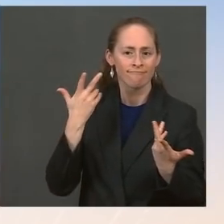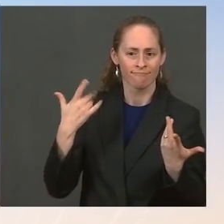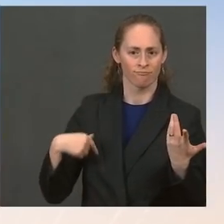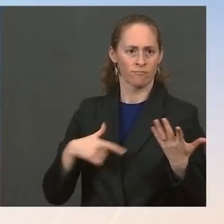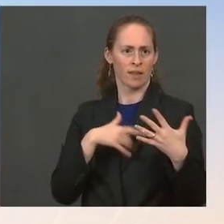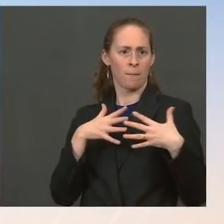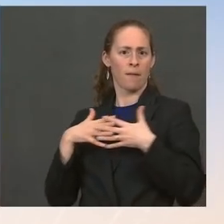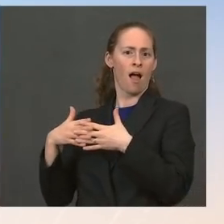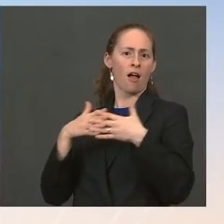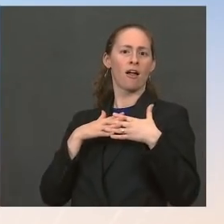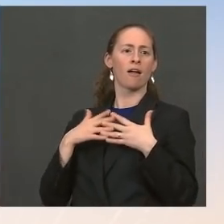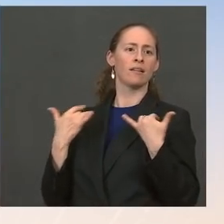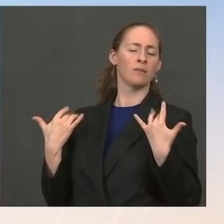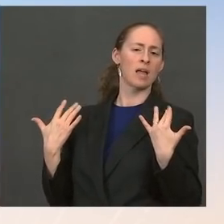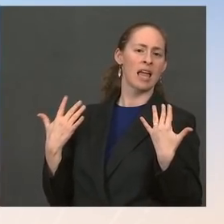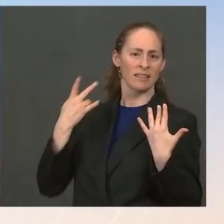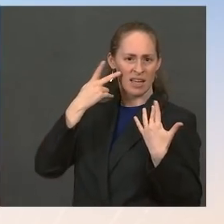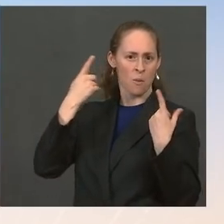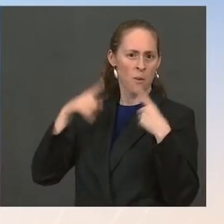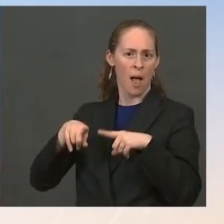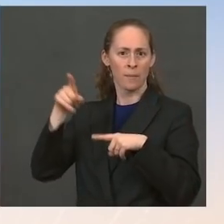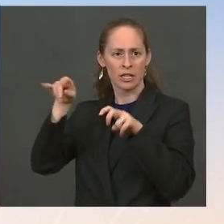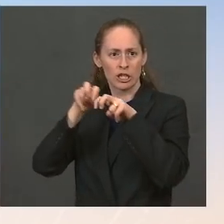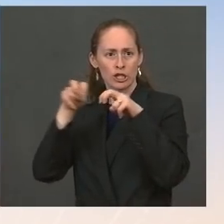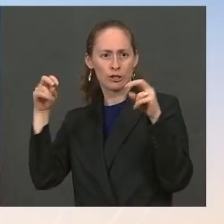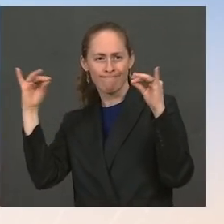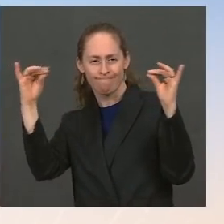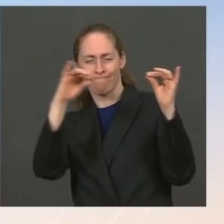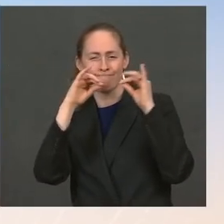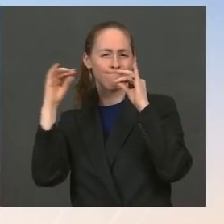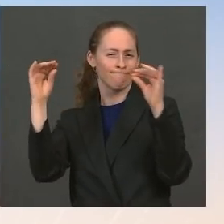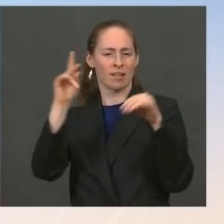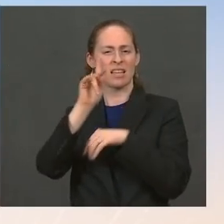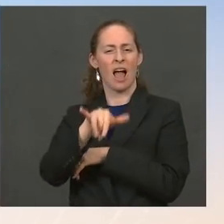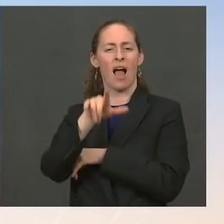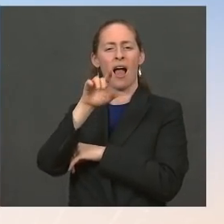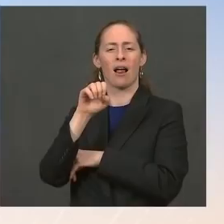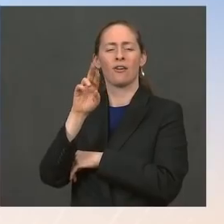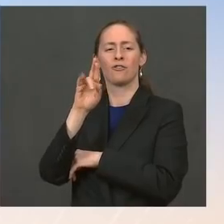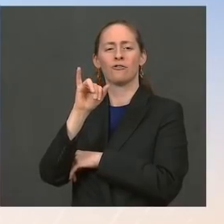What is the President's direct message to people who want to protest,